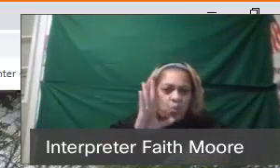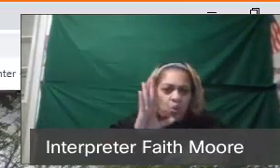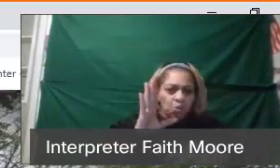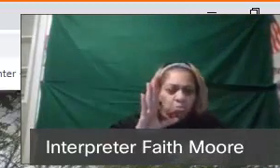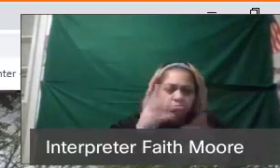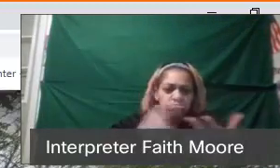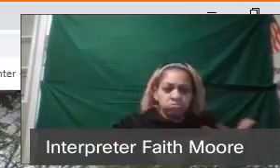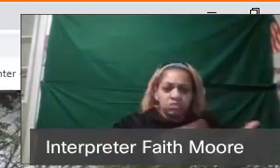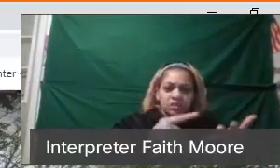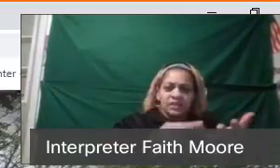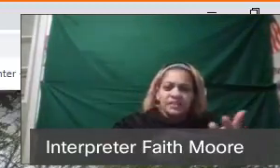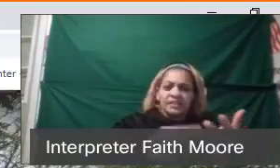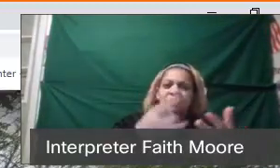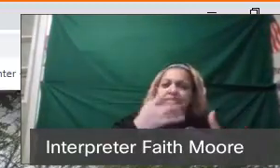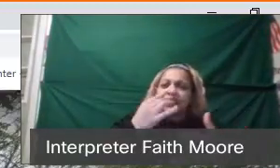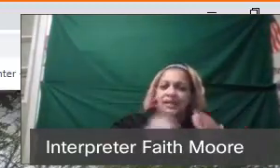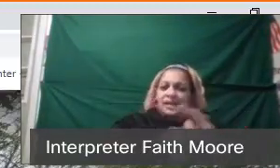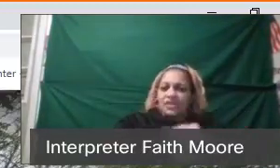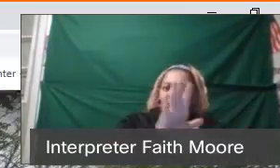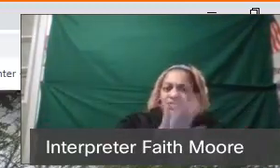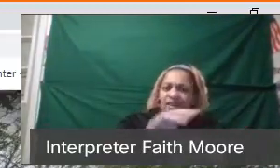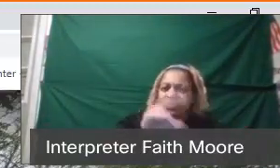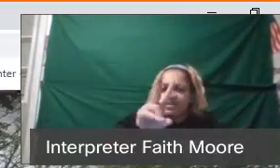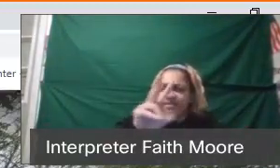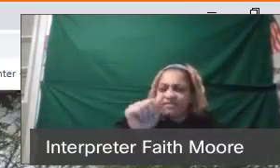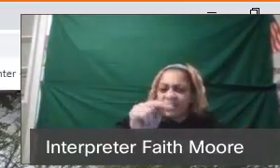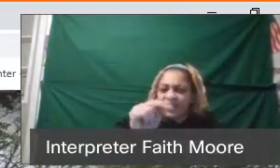You still with us.